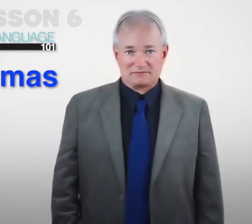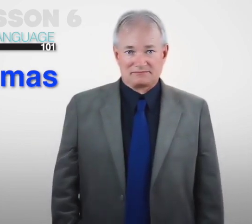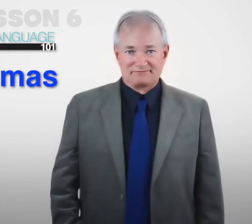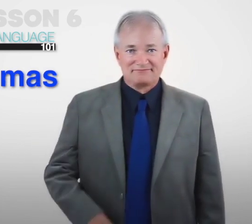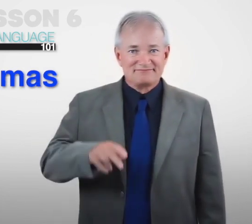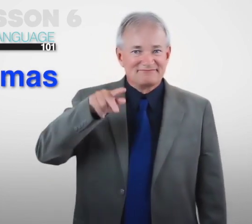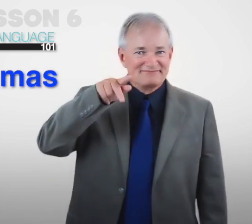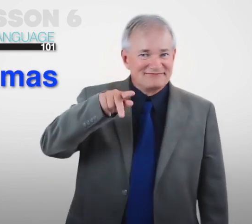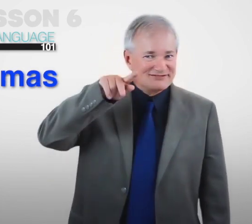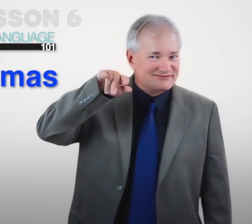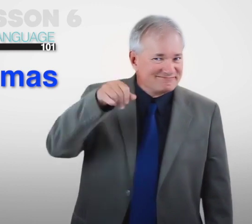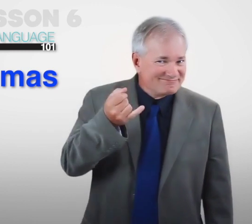Pajamas.